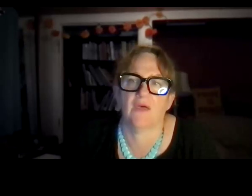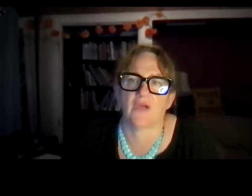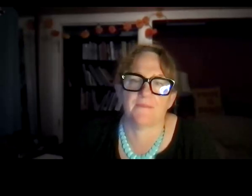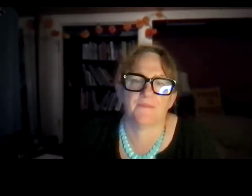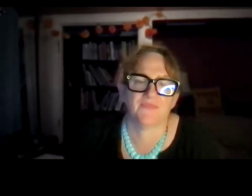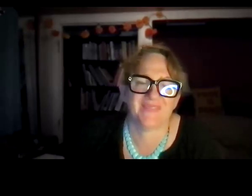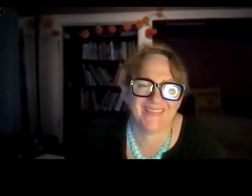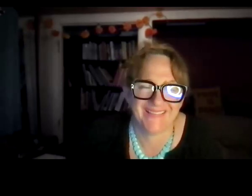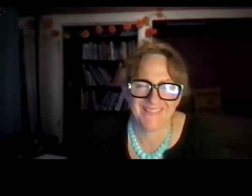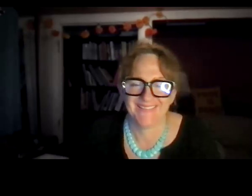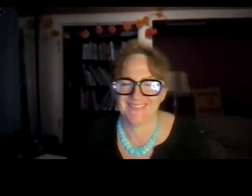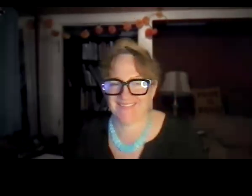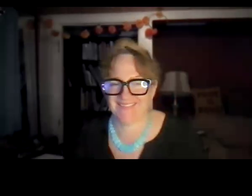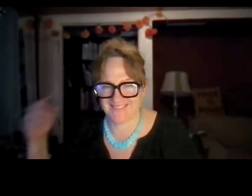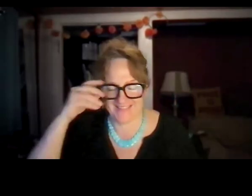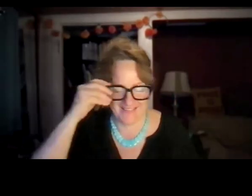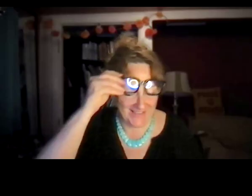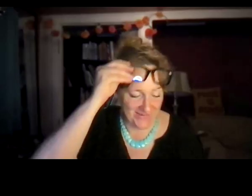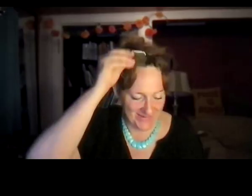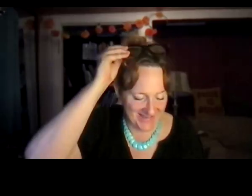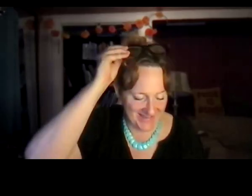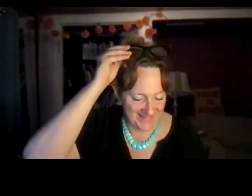Okay.